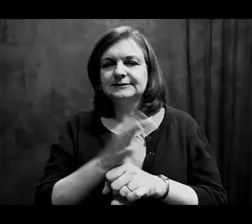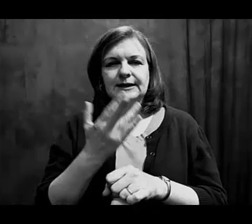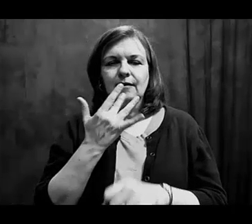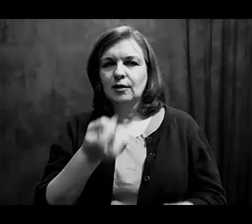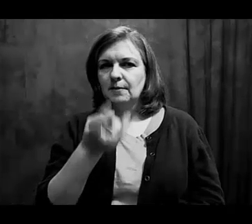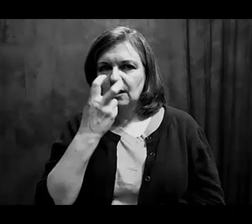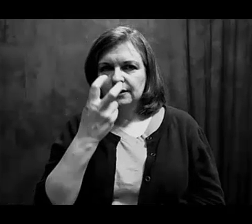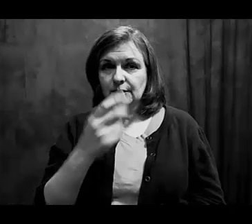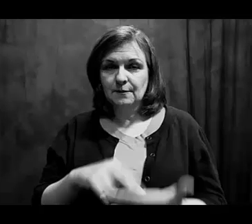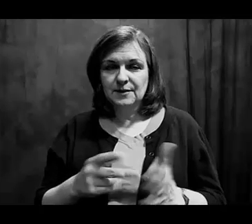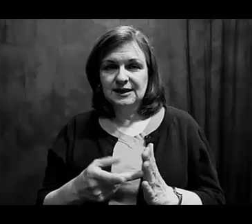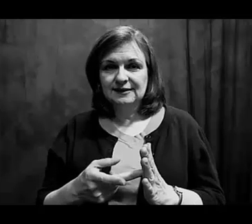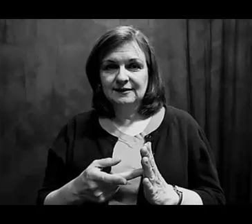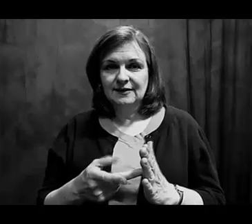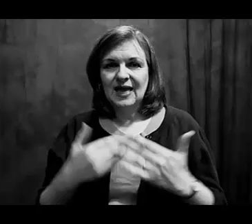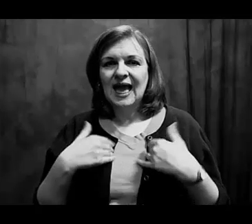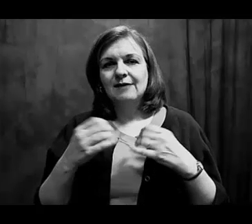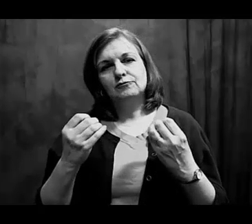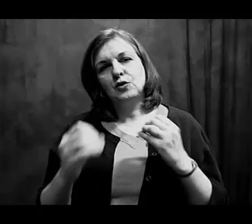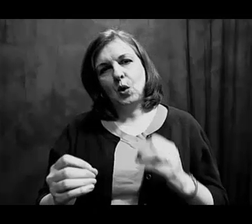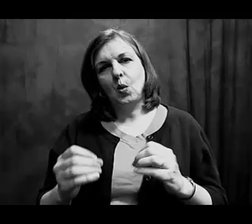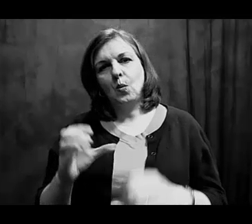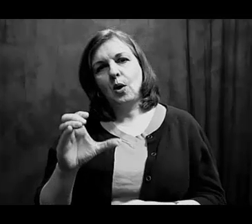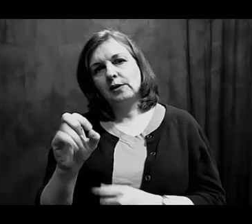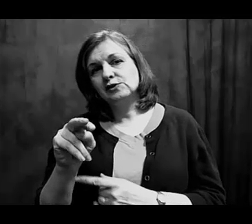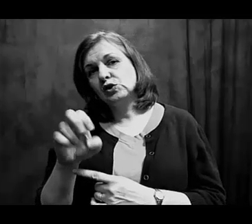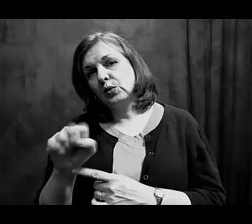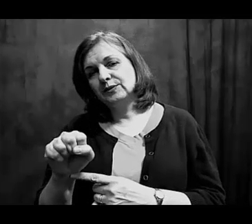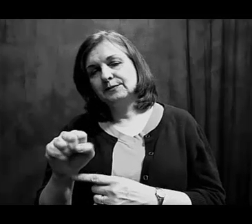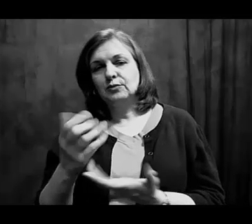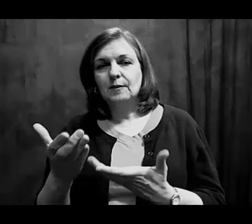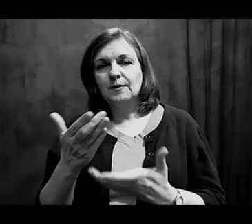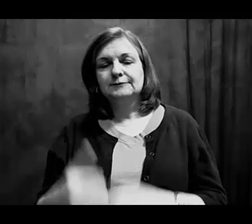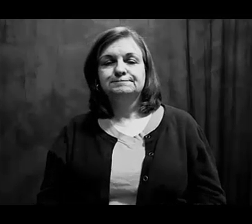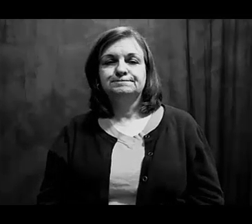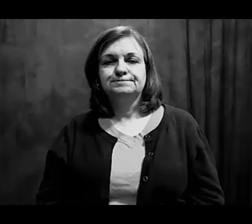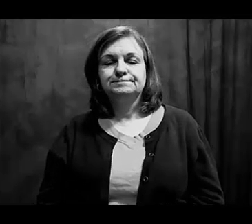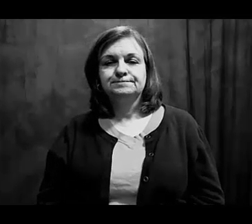meaning that they likely have no cones at all on their retina